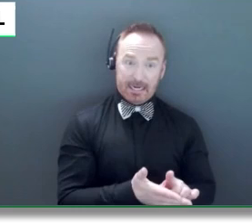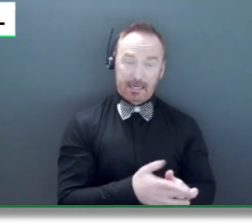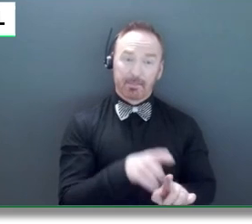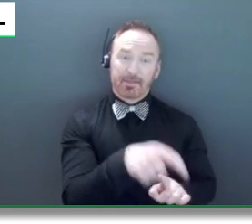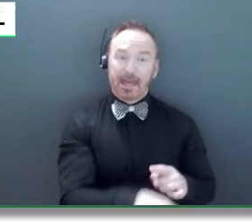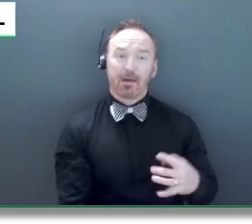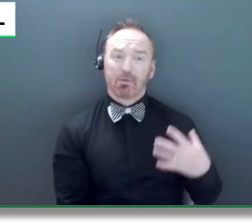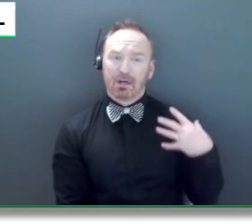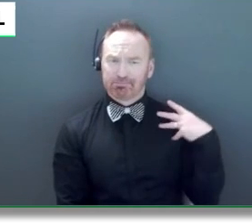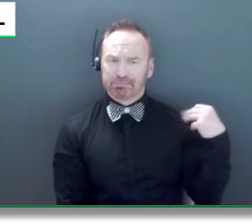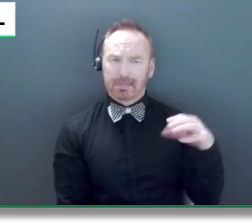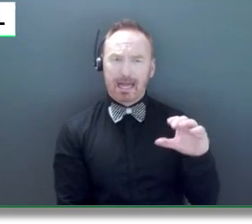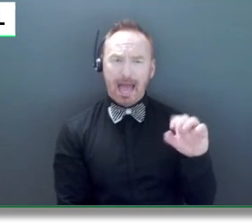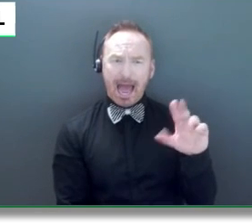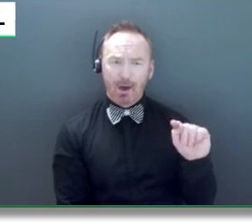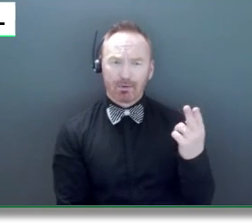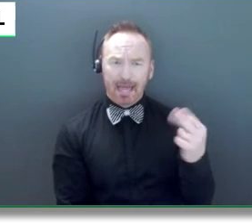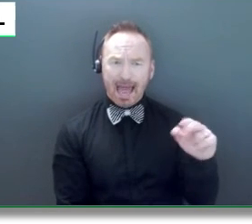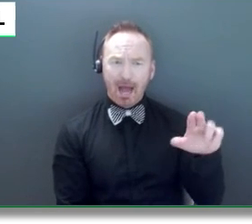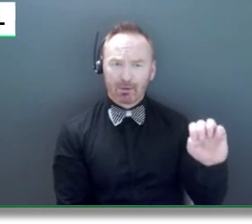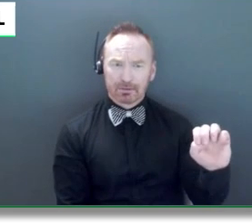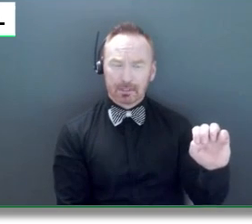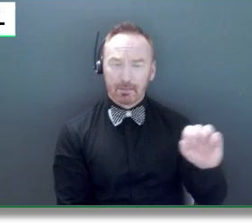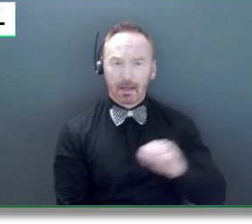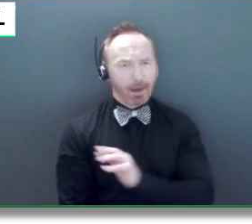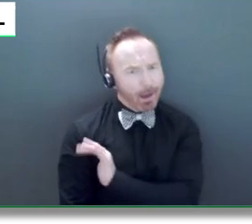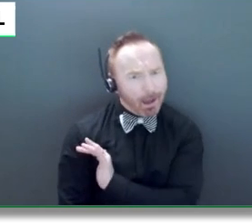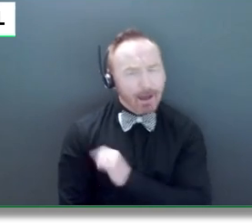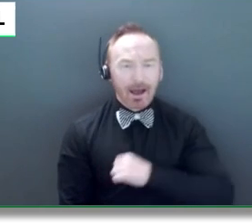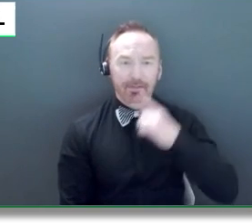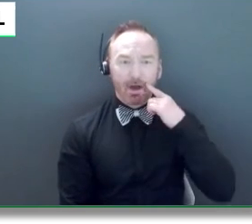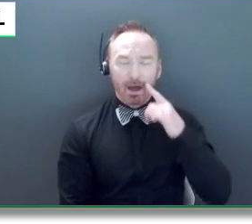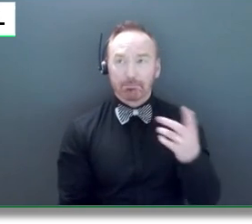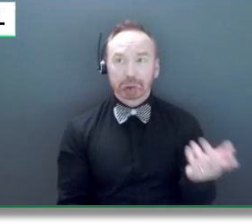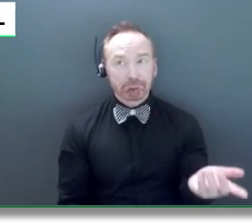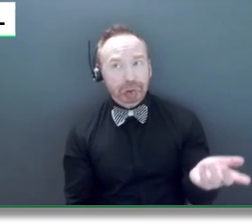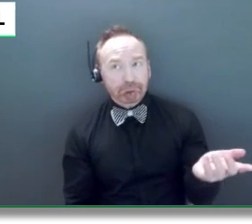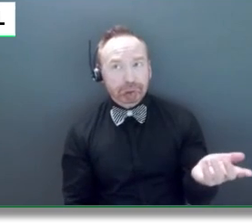there's just a little afterthought or one little option for everyone like that was